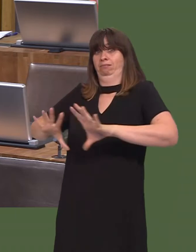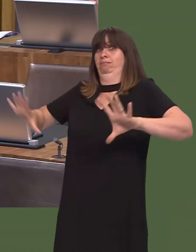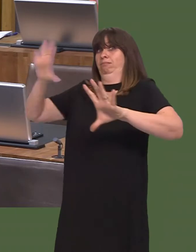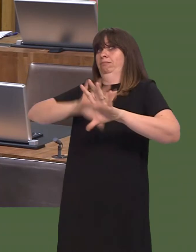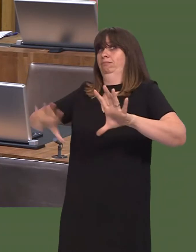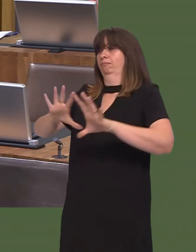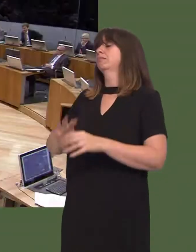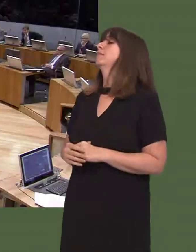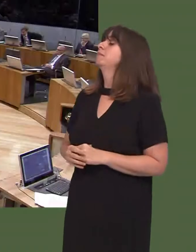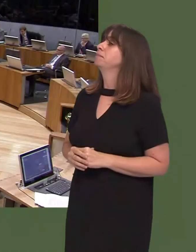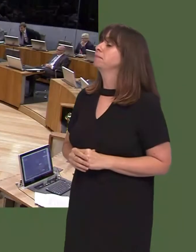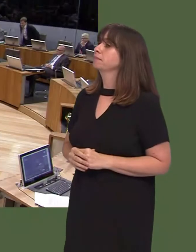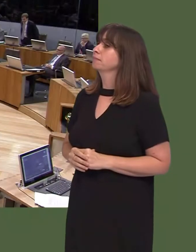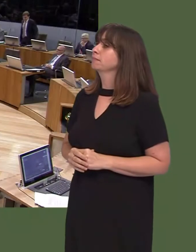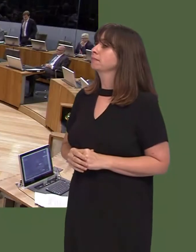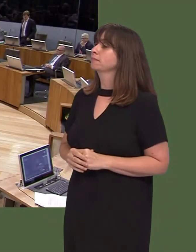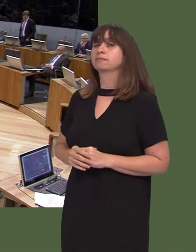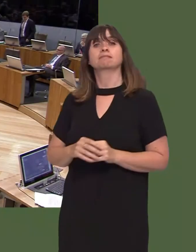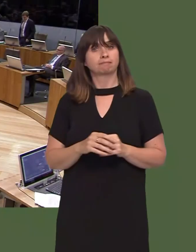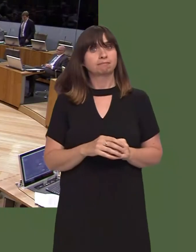and beyond. Nick Ramsay: Thank you for that answer, First